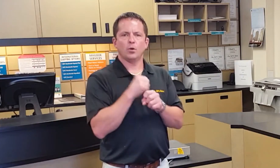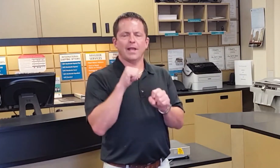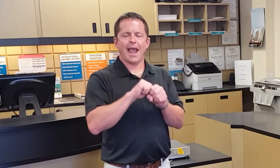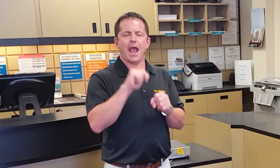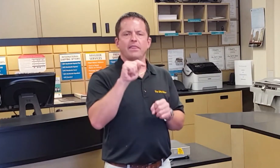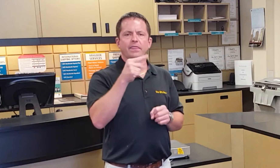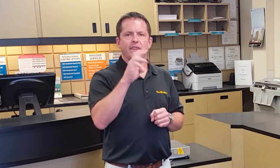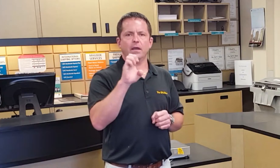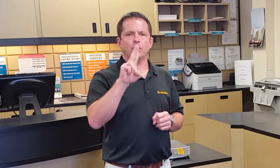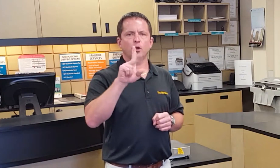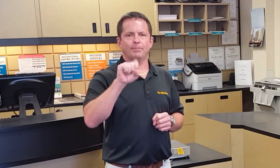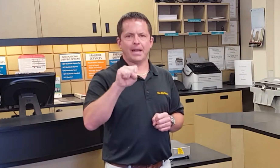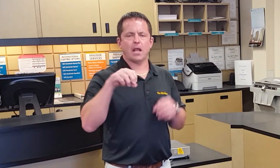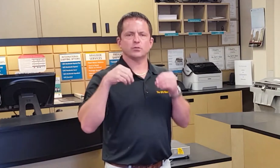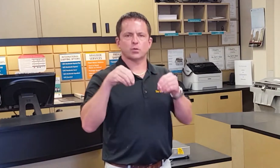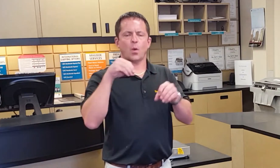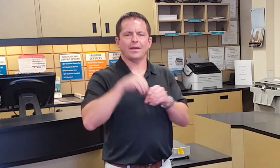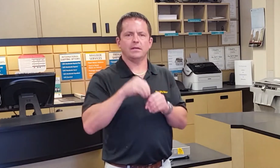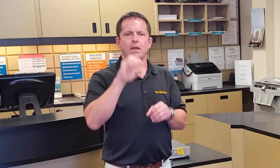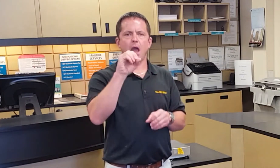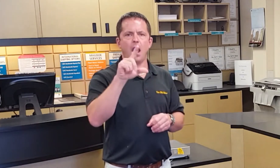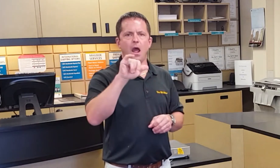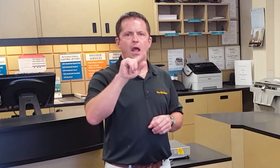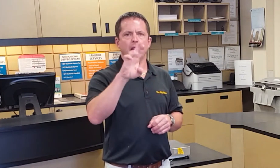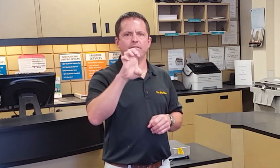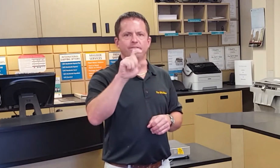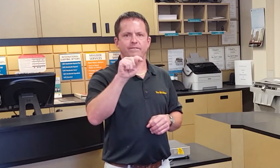I work here at the UPS Store in Olivette, Missouri.